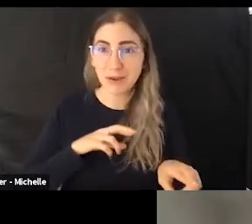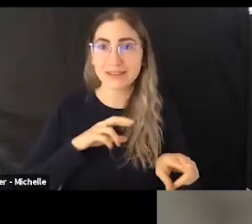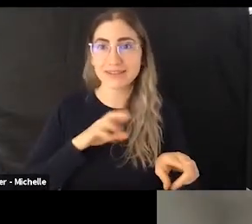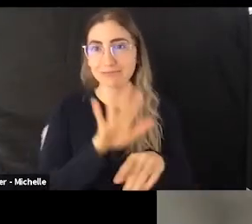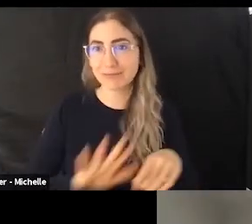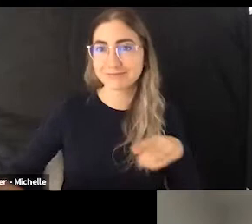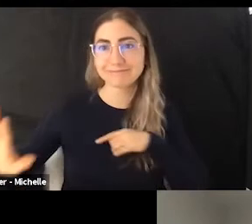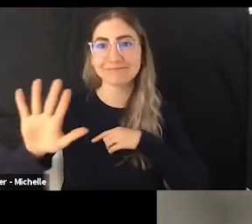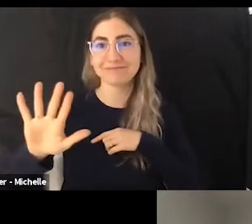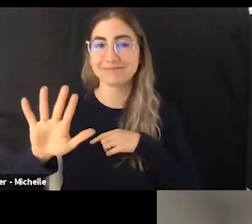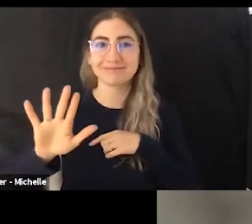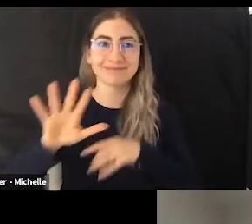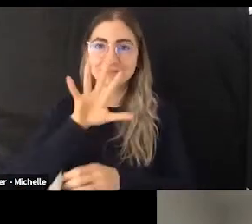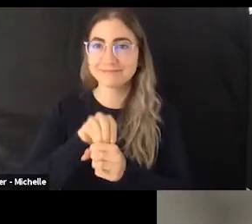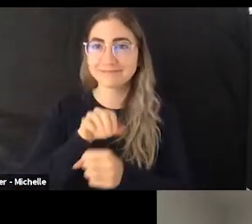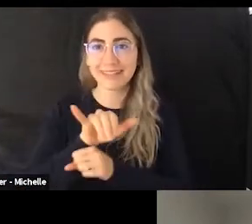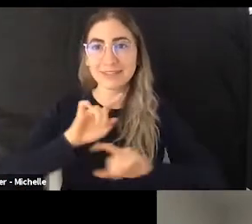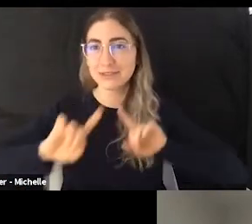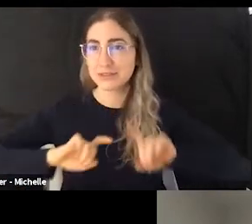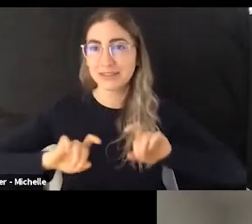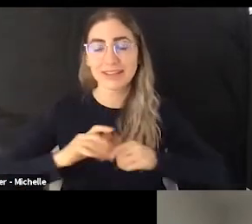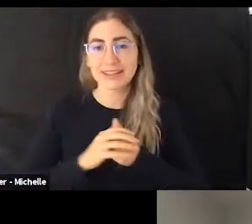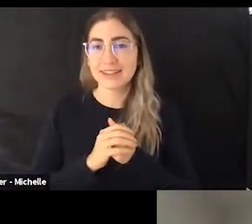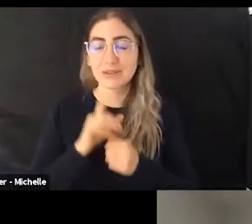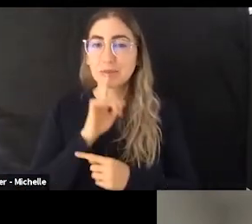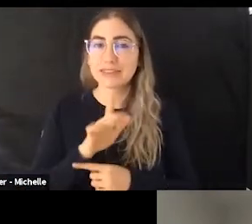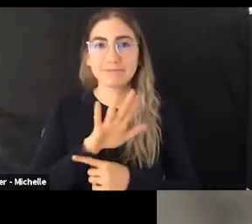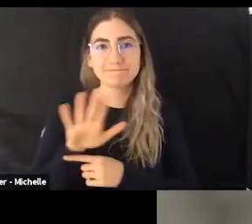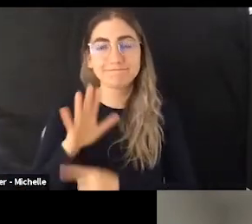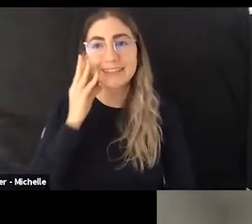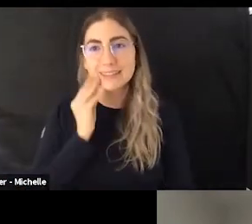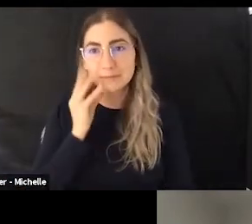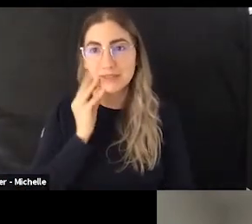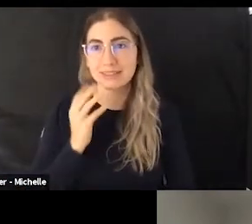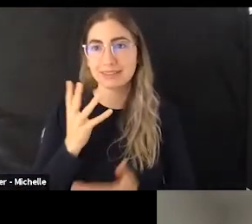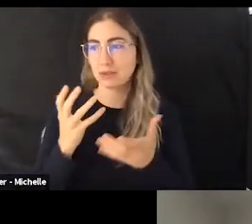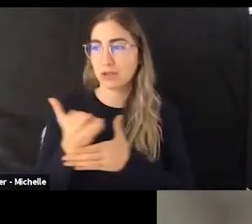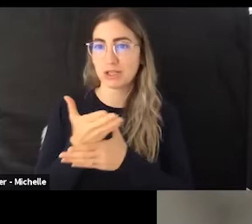SO JUST AN INDICATION OF THE EXPERIENCES THAT PEOPLE SO JUST AN INDICATION OF THE EXPERIENCES THAT PEOPLE WANTED WANTED TO SHARE WITH US THROUGH THIS SURVEY SO TO SHARE WITH US THROUGH THIS SURVEY SO WE'RE VERY APPRECIATIVE OF THAT.